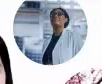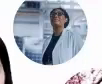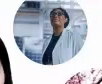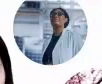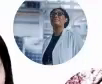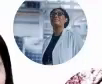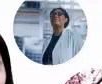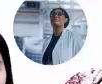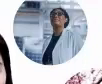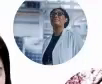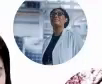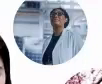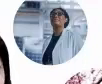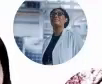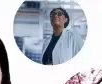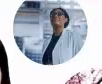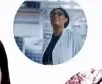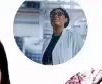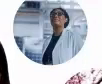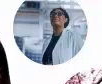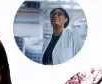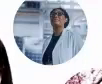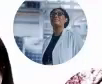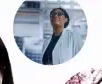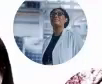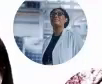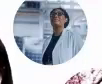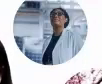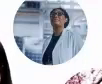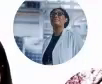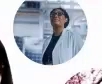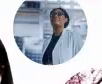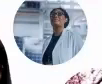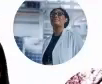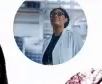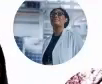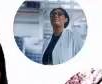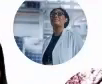apply is October 31st and you can access the award application using